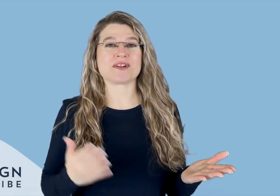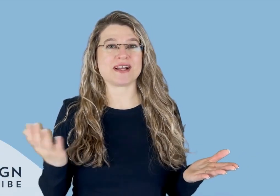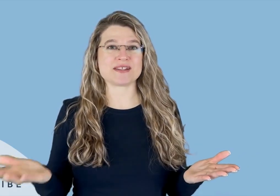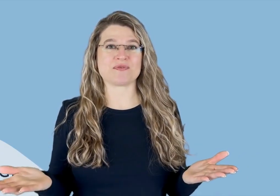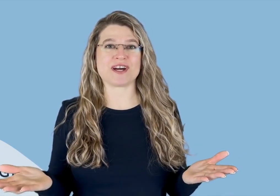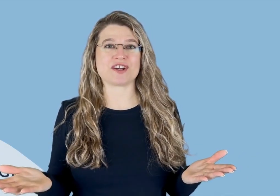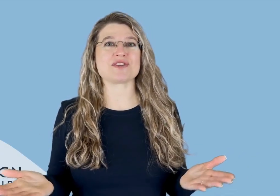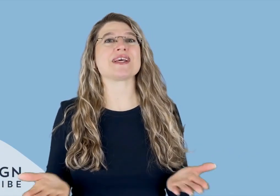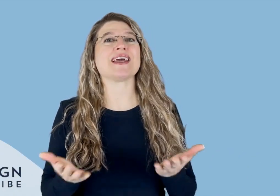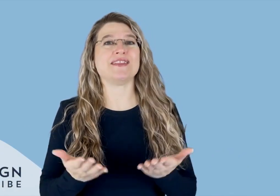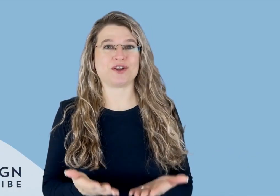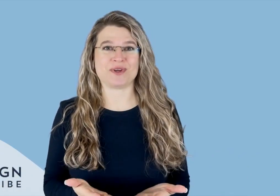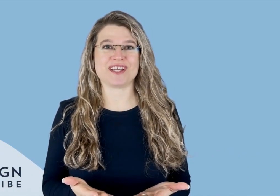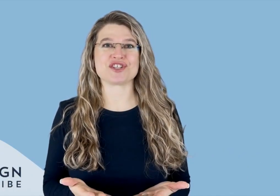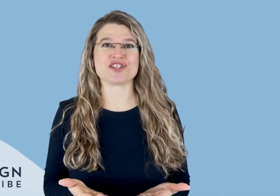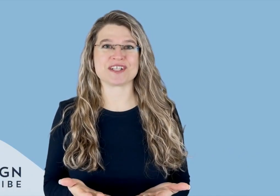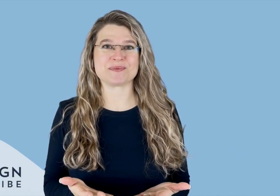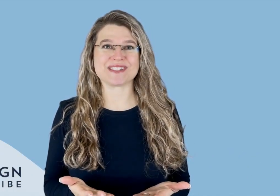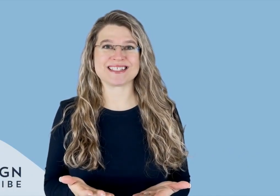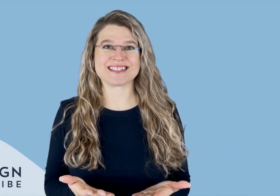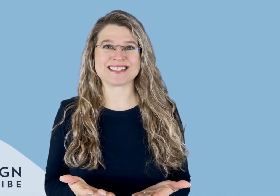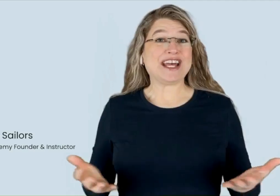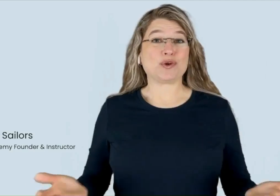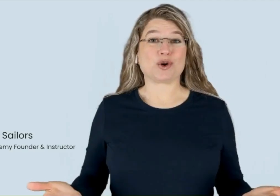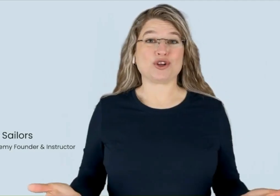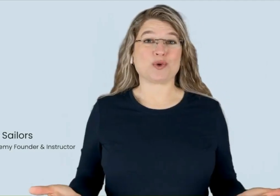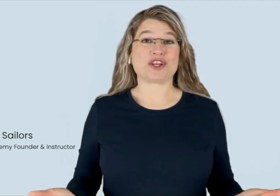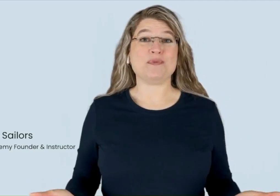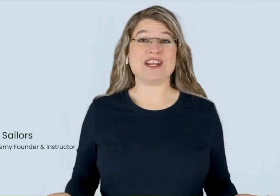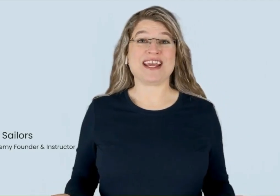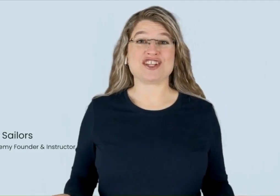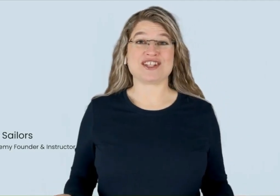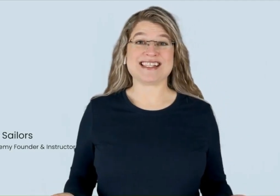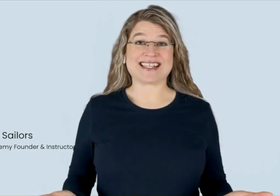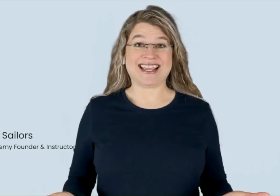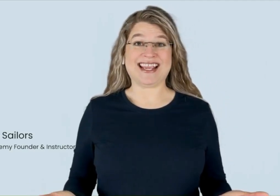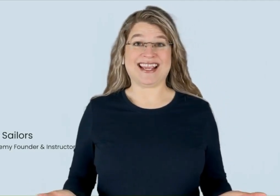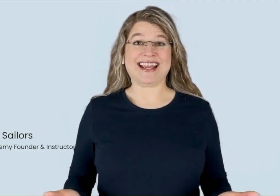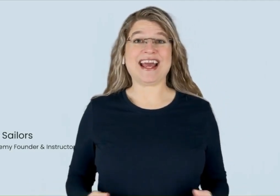classifiers, and their relationship. In a world where communication is key,